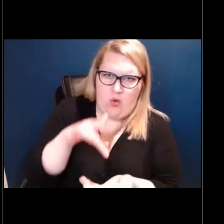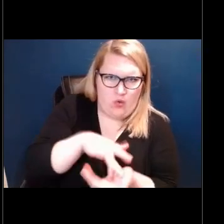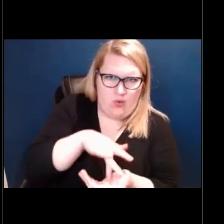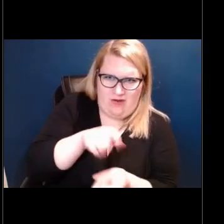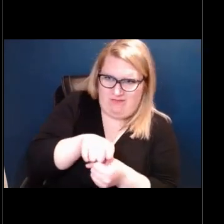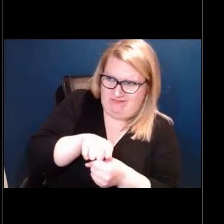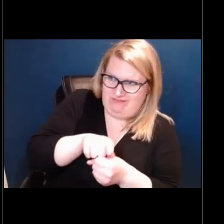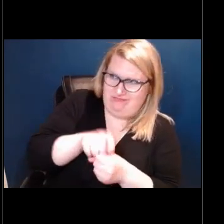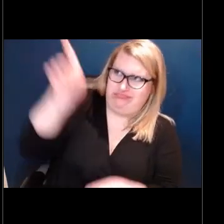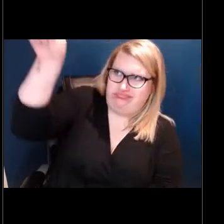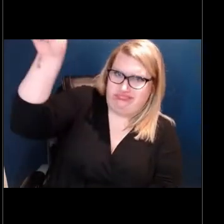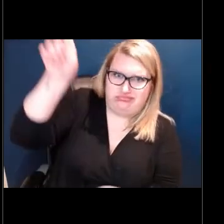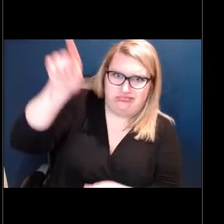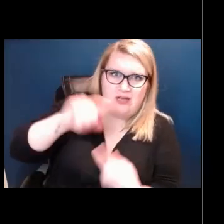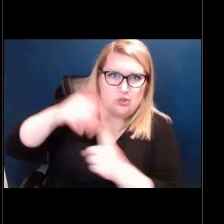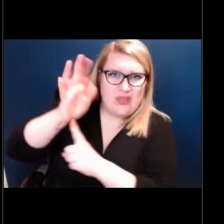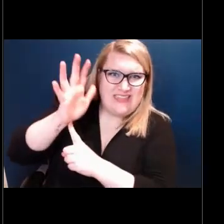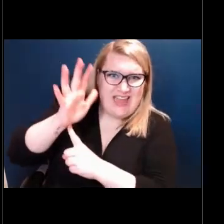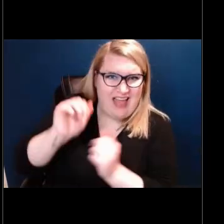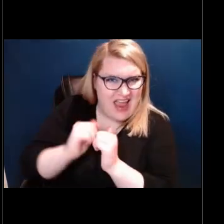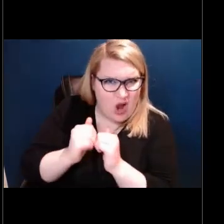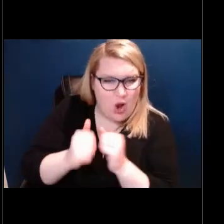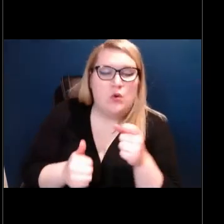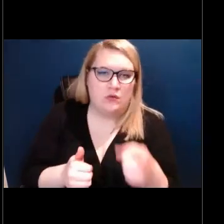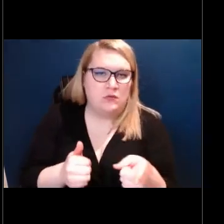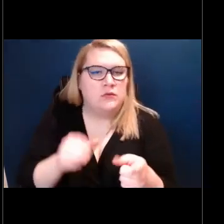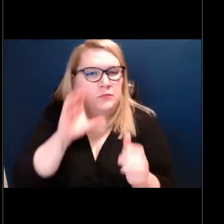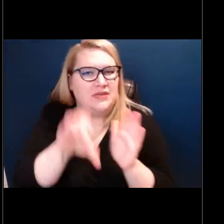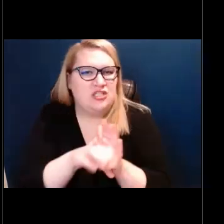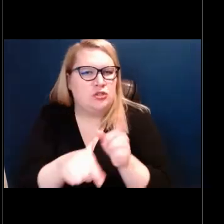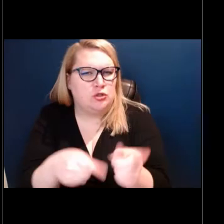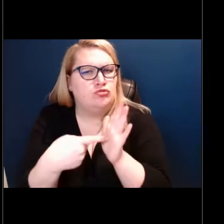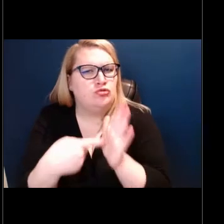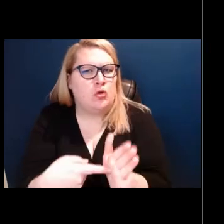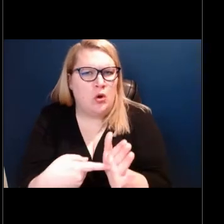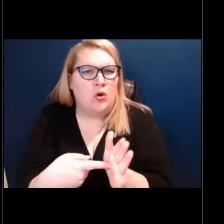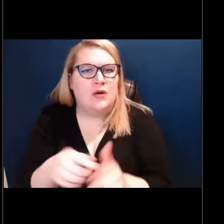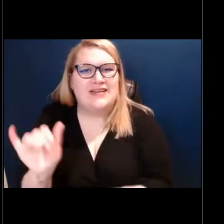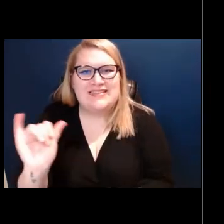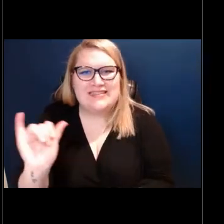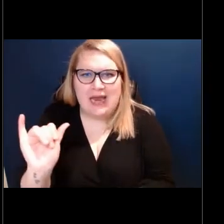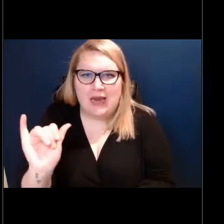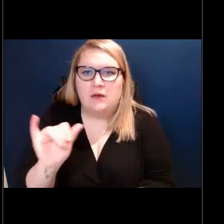Well, we have a graphic here that just shows that same case off of the outer banks North Carolina.